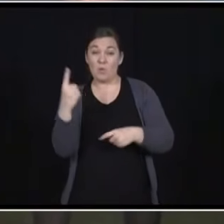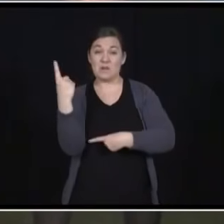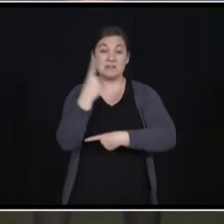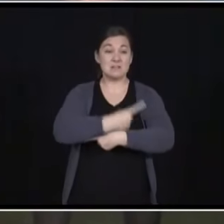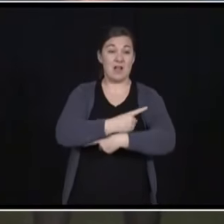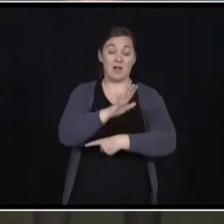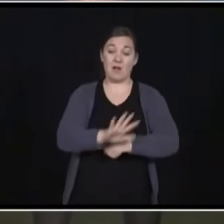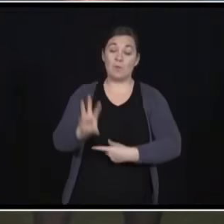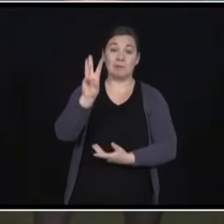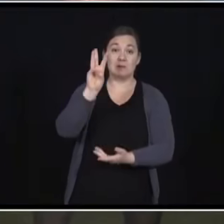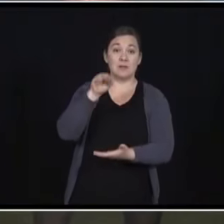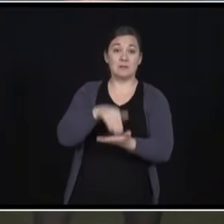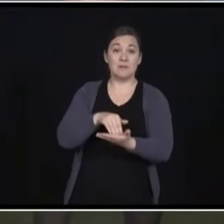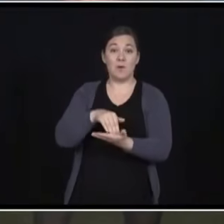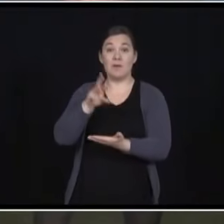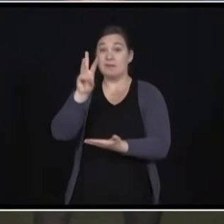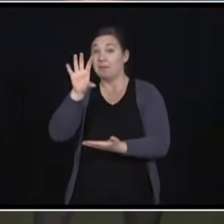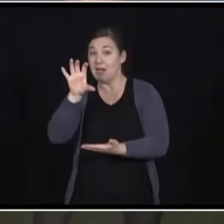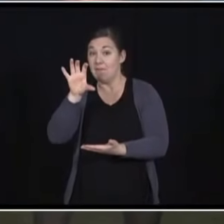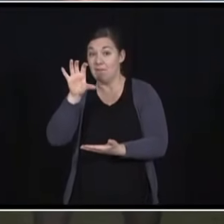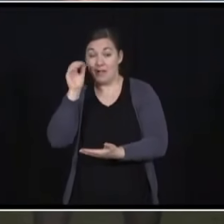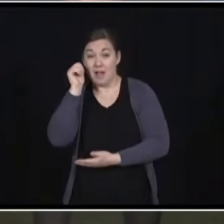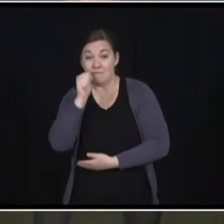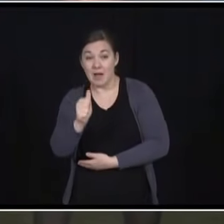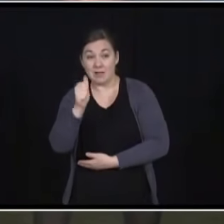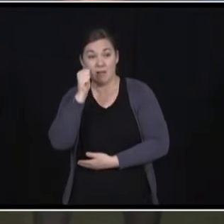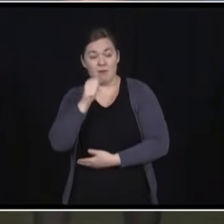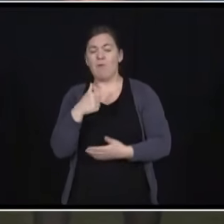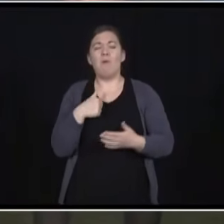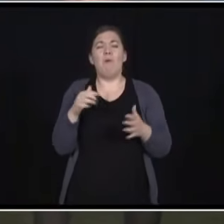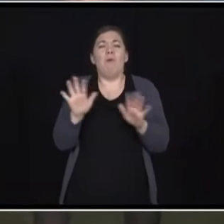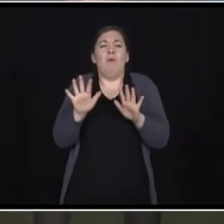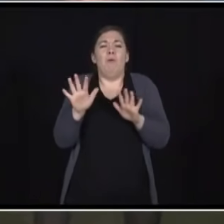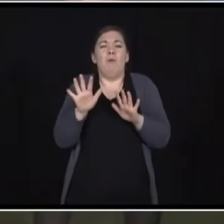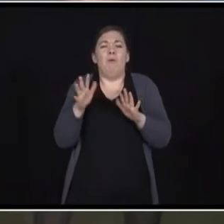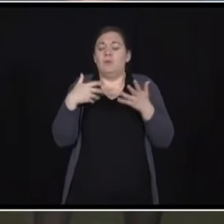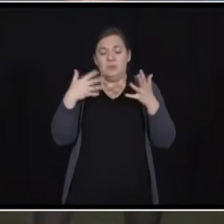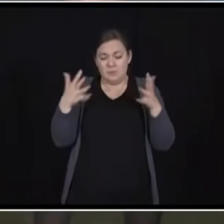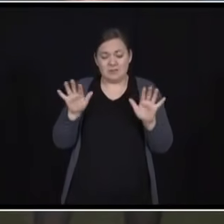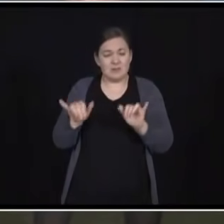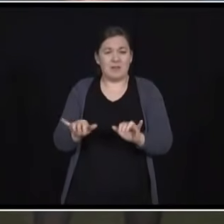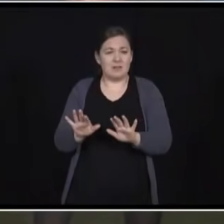said if we don't do more measures we could end up with 6500 cases a day in Ontario.